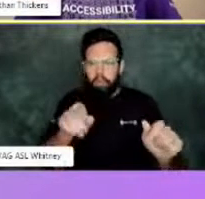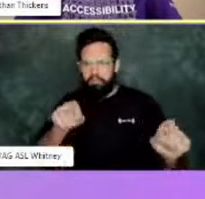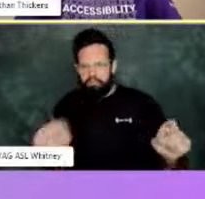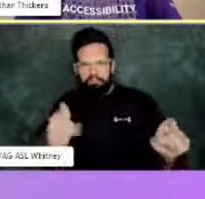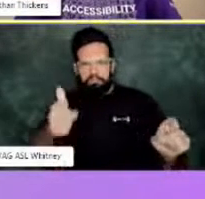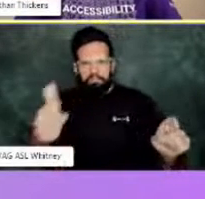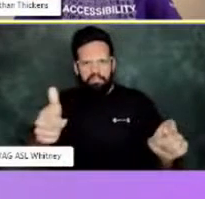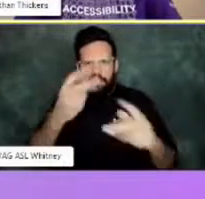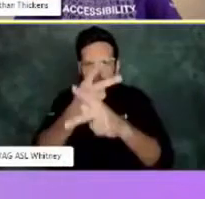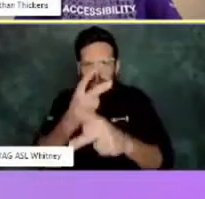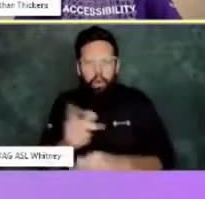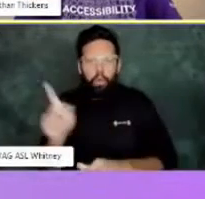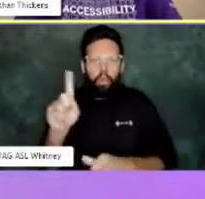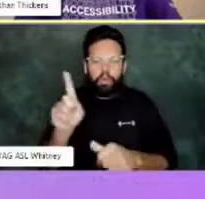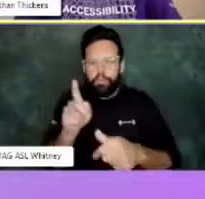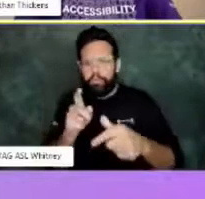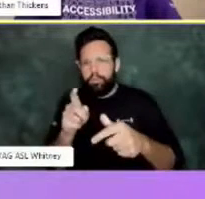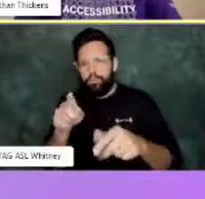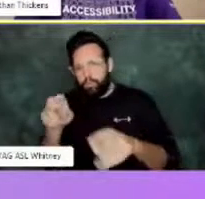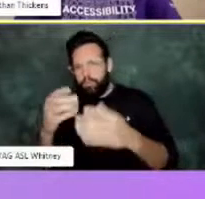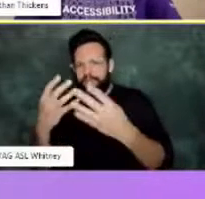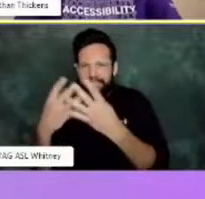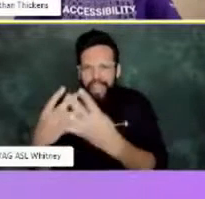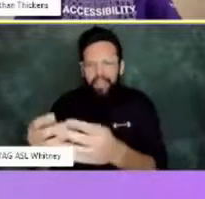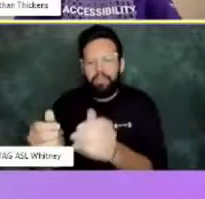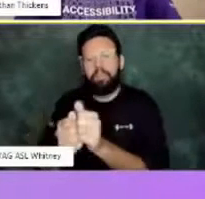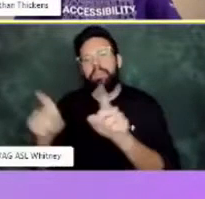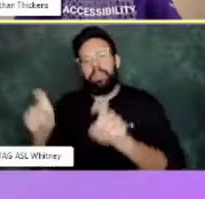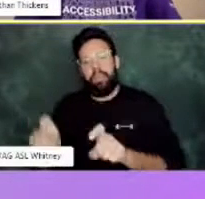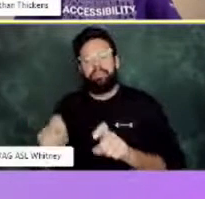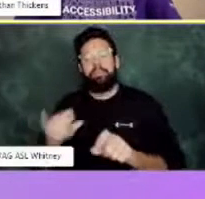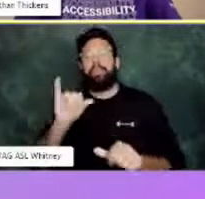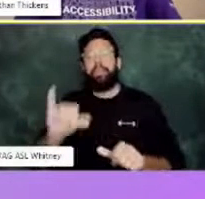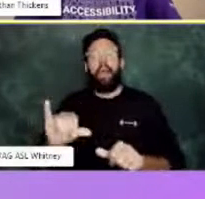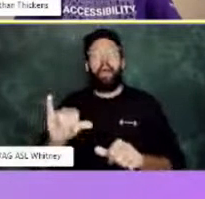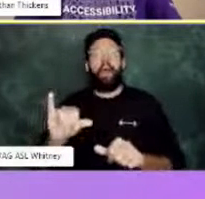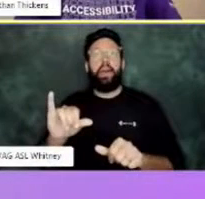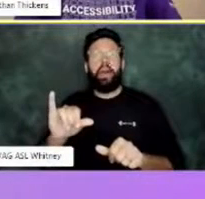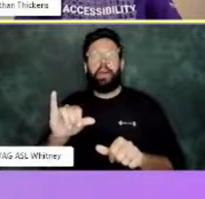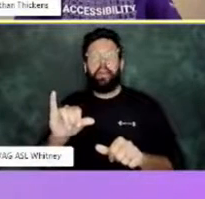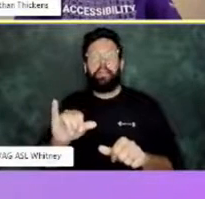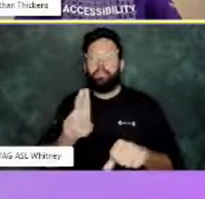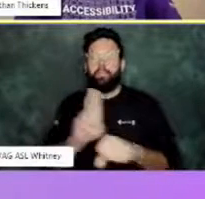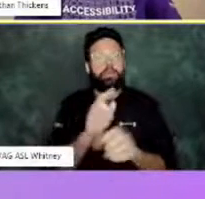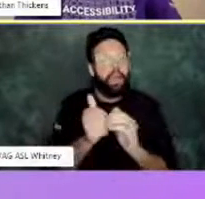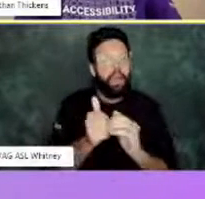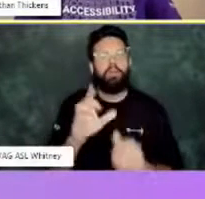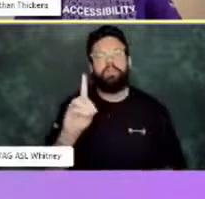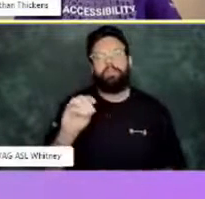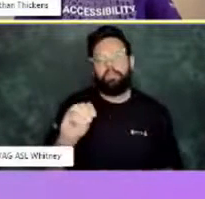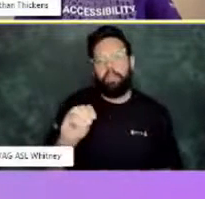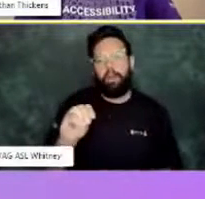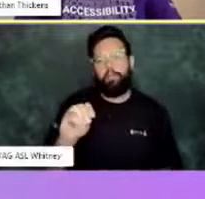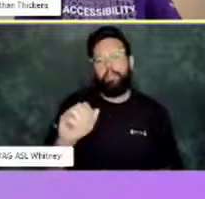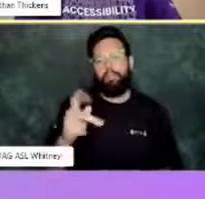This is all powered by our DOM observing API. Which is why we've called it the Watcher. The bottom line, no matter how your tests change,